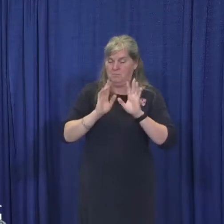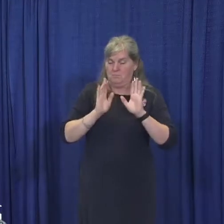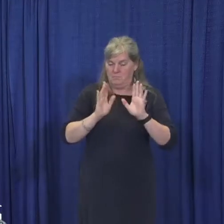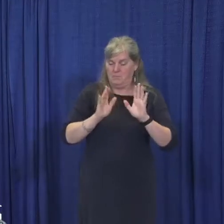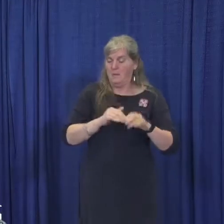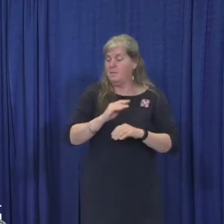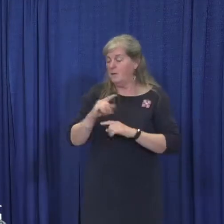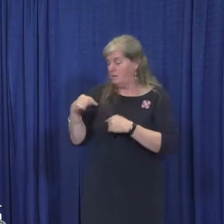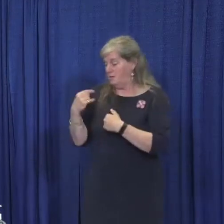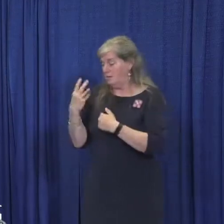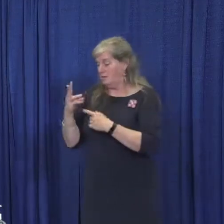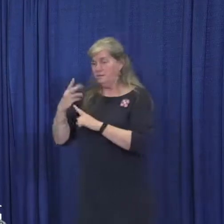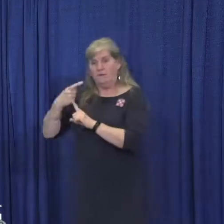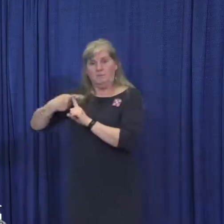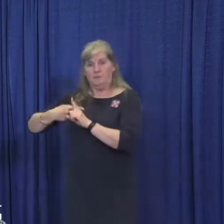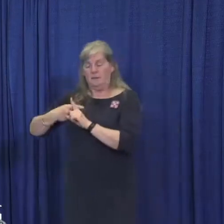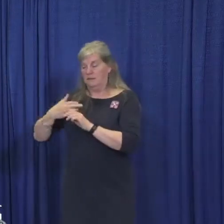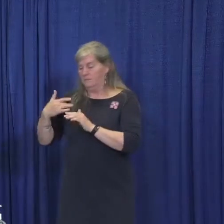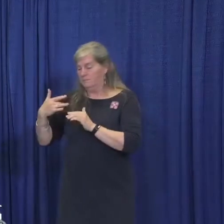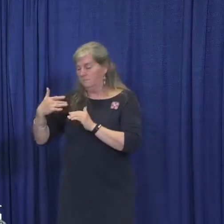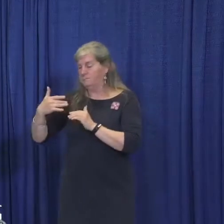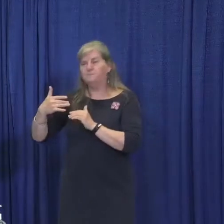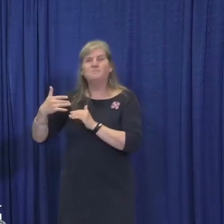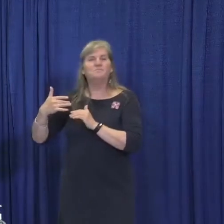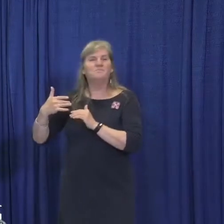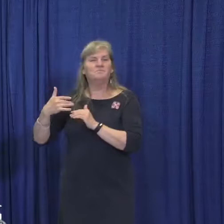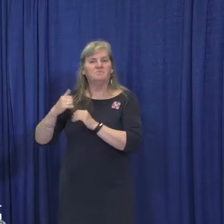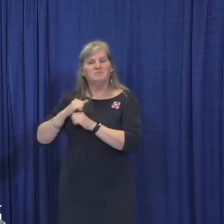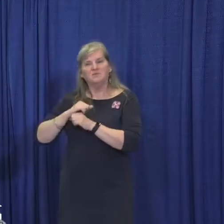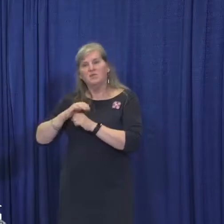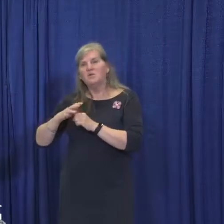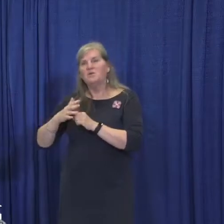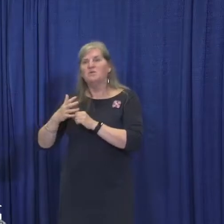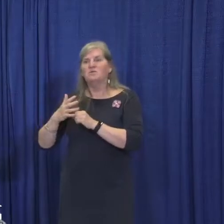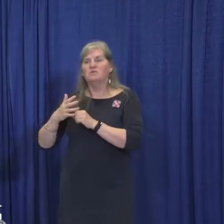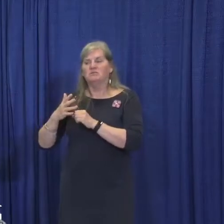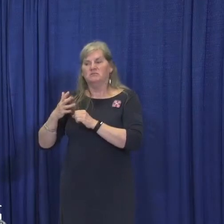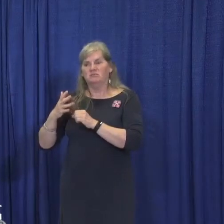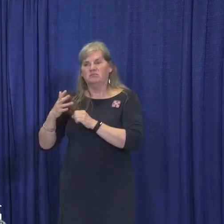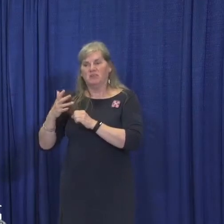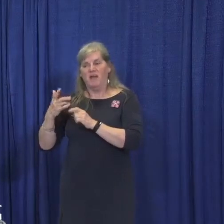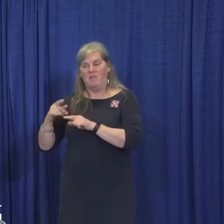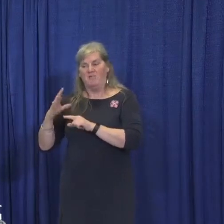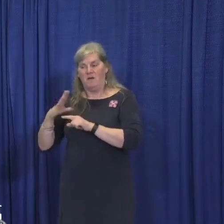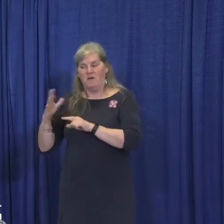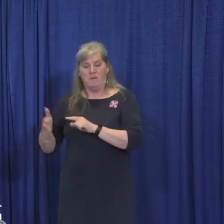months where we are in a situation where there is more COVID and more concerned what